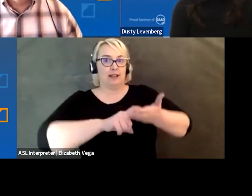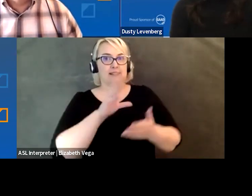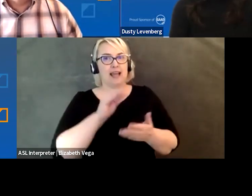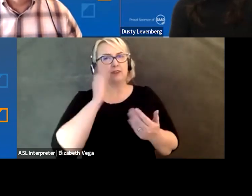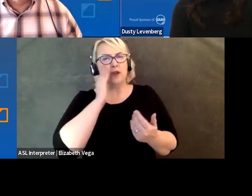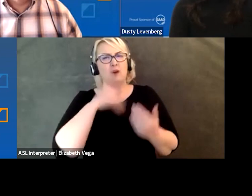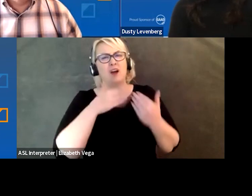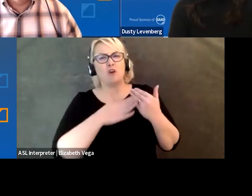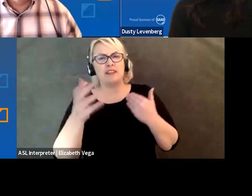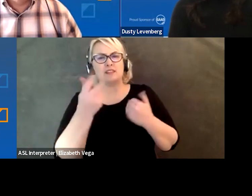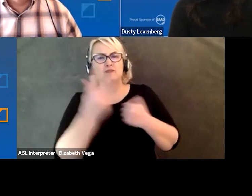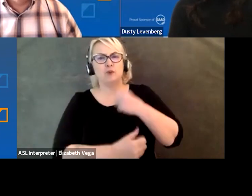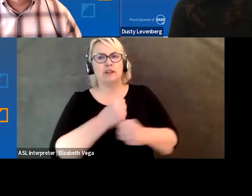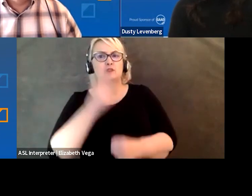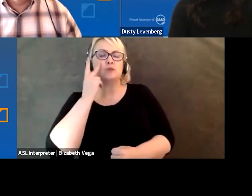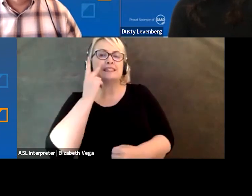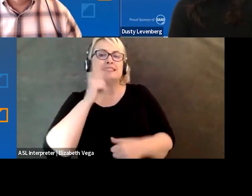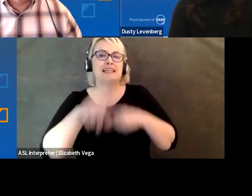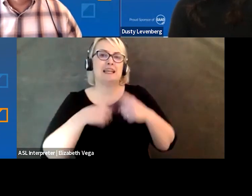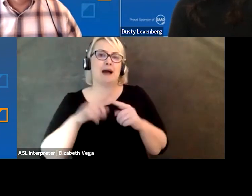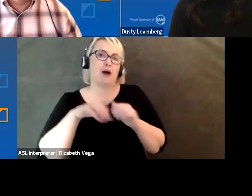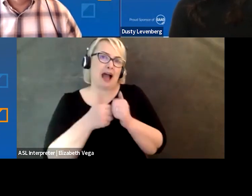But awareness continues to grow. That's one of the challenges. Cautiously optimistic. Joe Devon: Thank you.